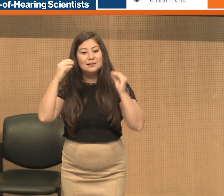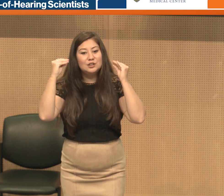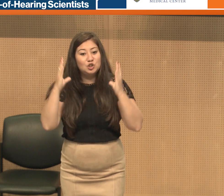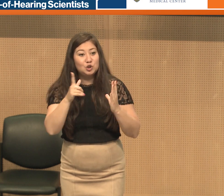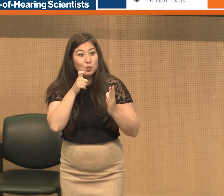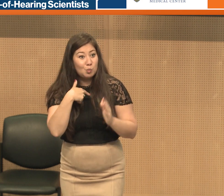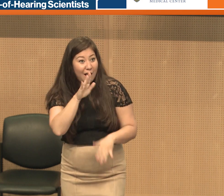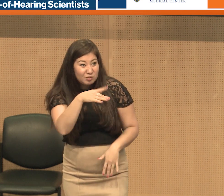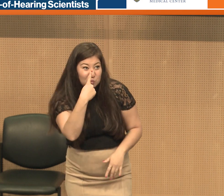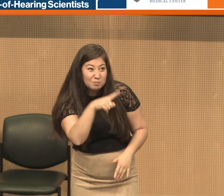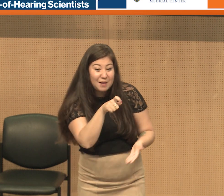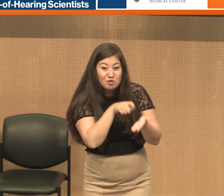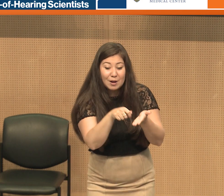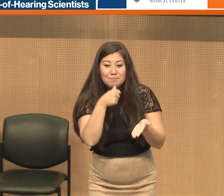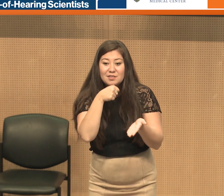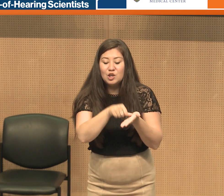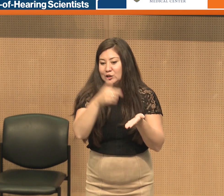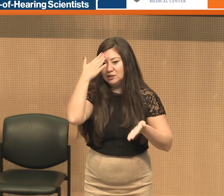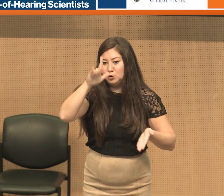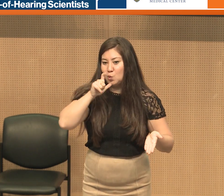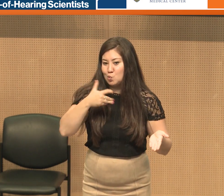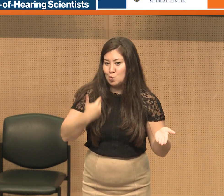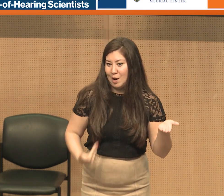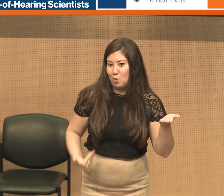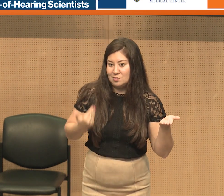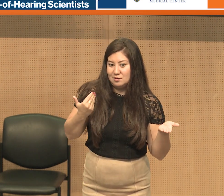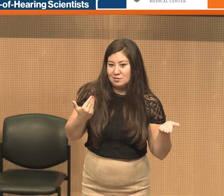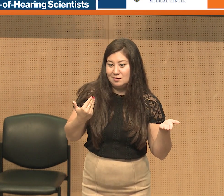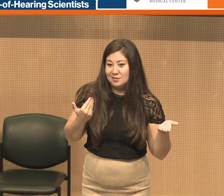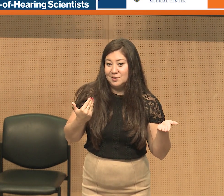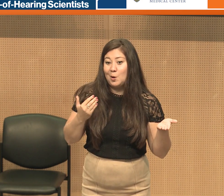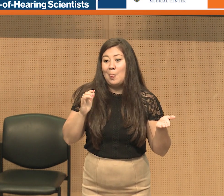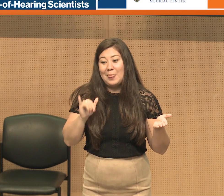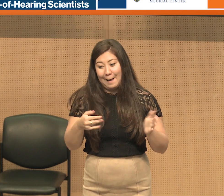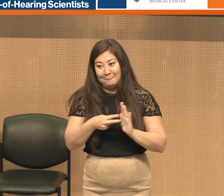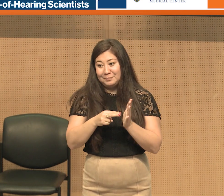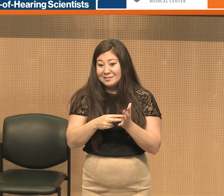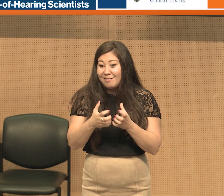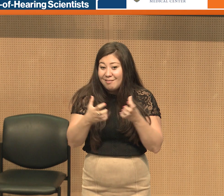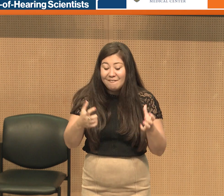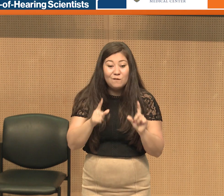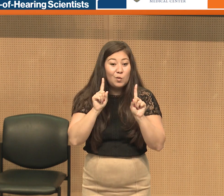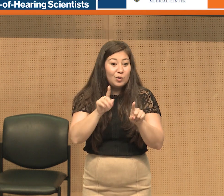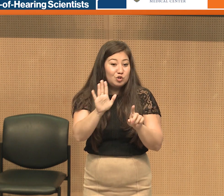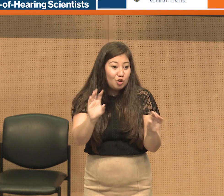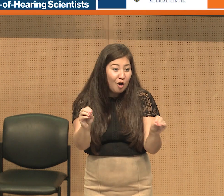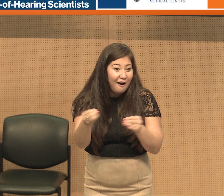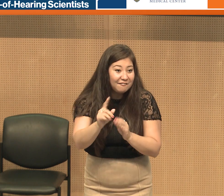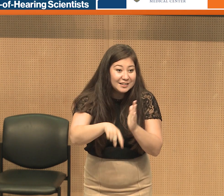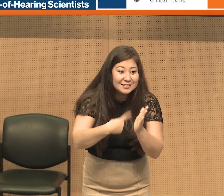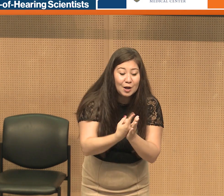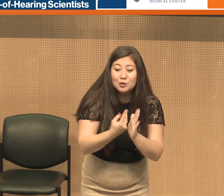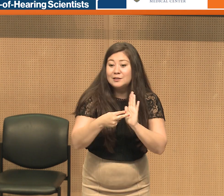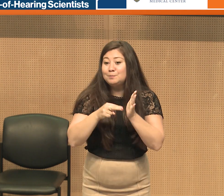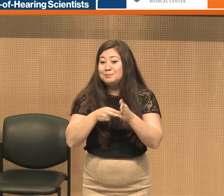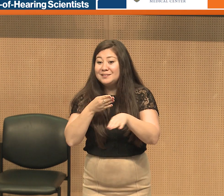were not that great. When I asked my professors to write letters for me, they didn't really know me well.